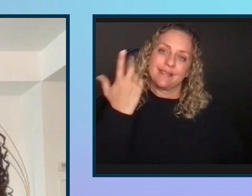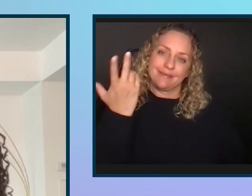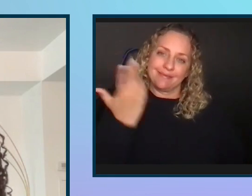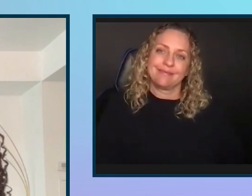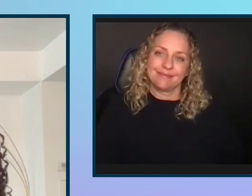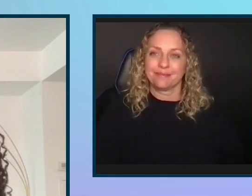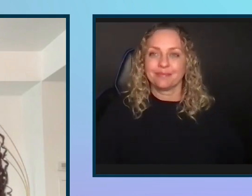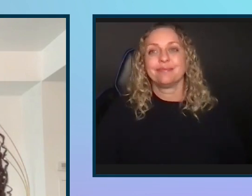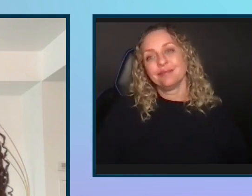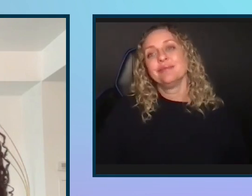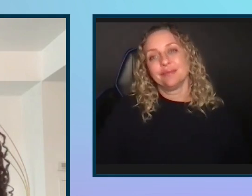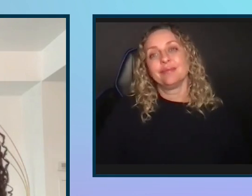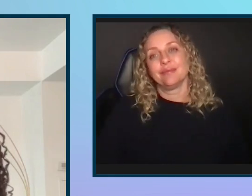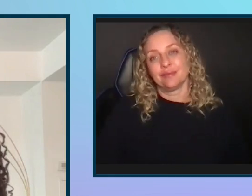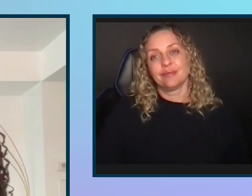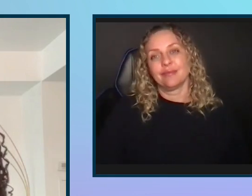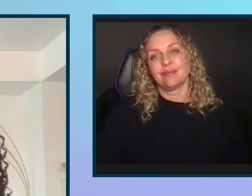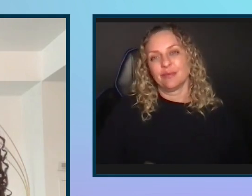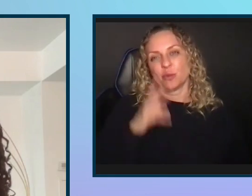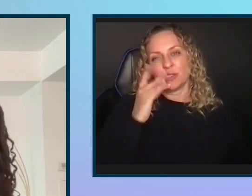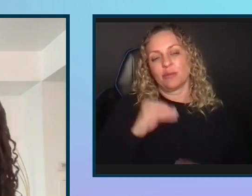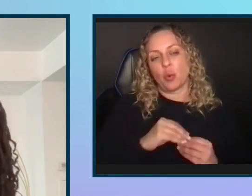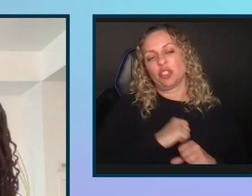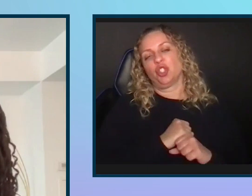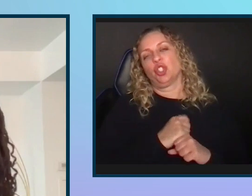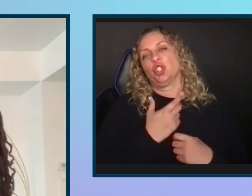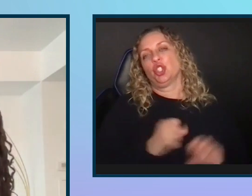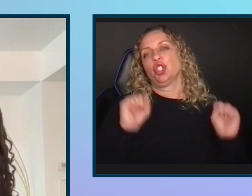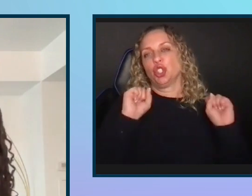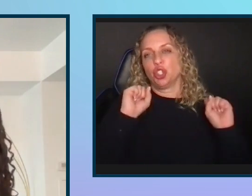and you can see how more secure that is. So great idea with that, great idea with that,